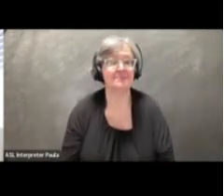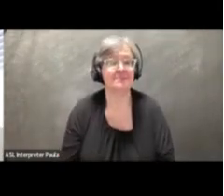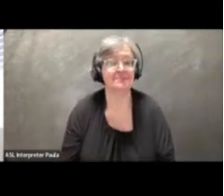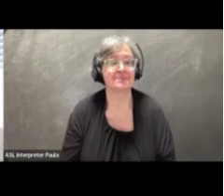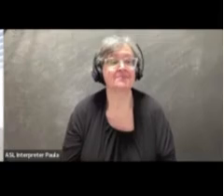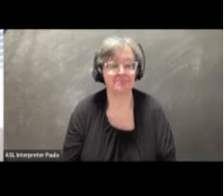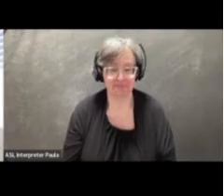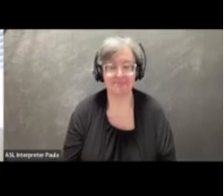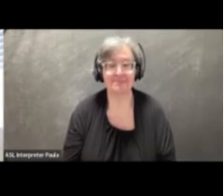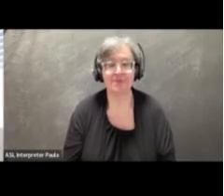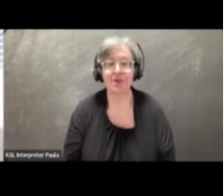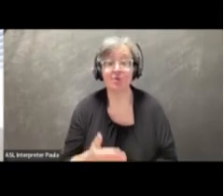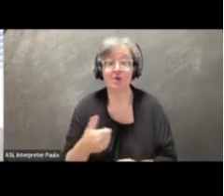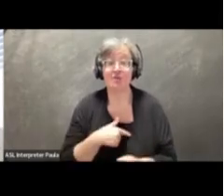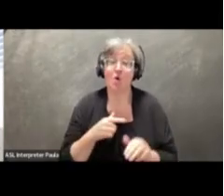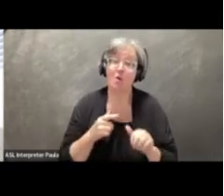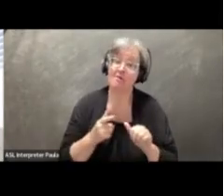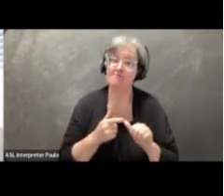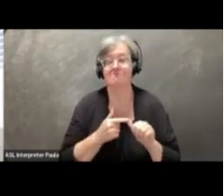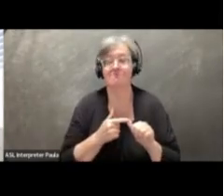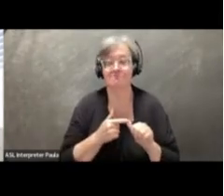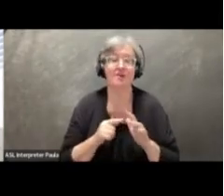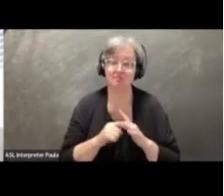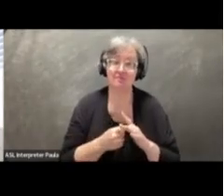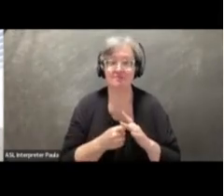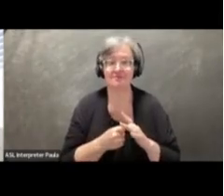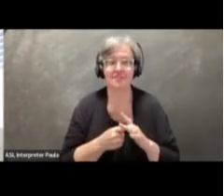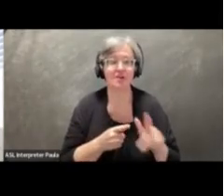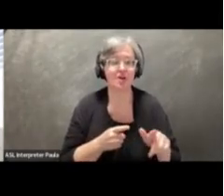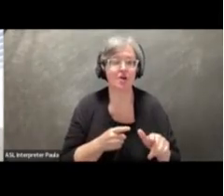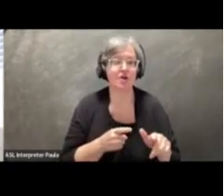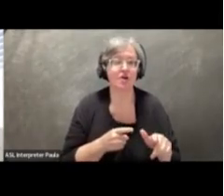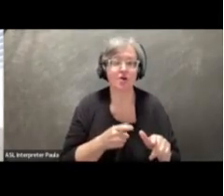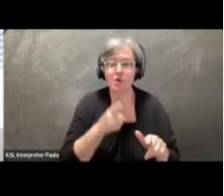Saska Rajcevic: All right, so before we officially get started, we would like to know who is in the audience with us